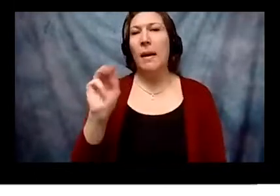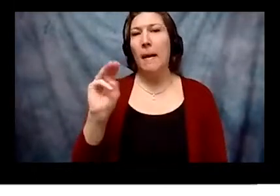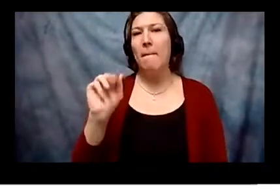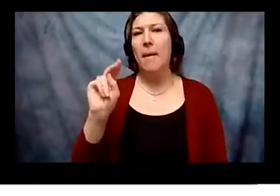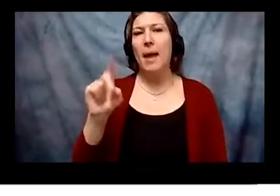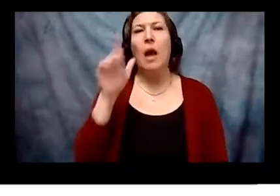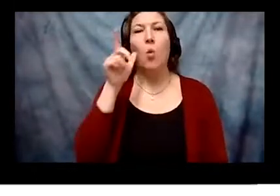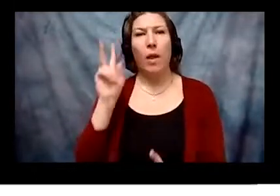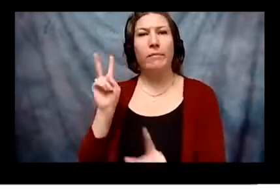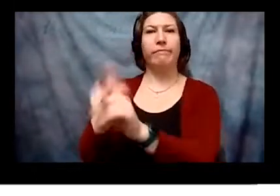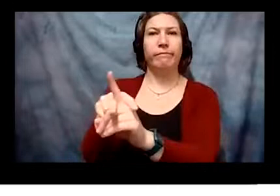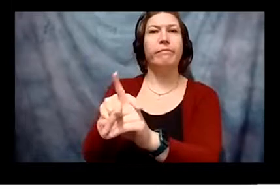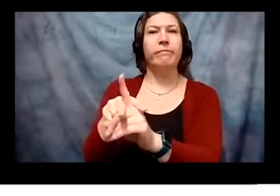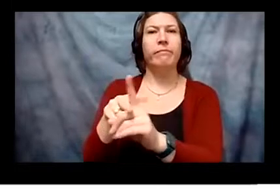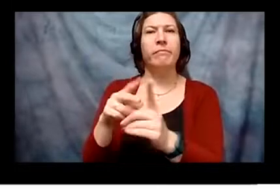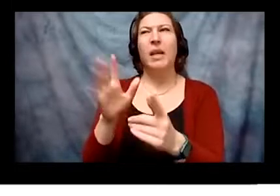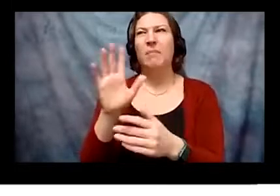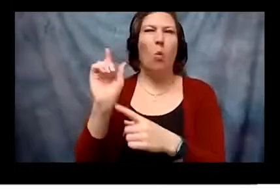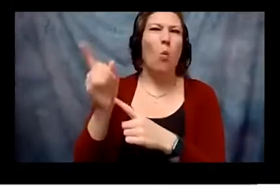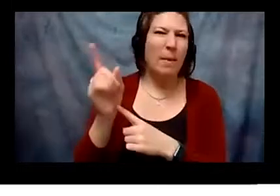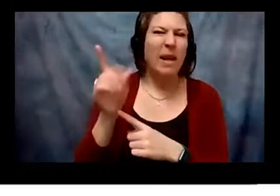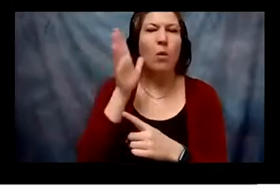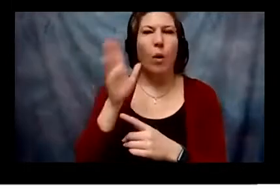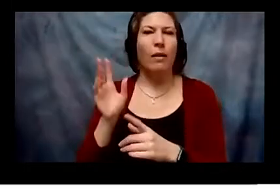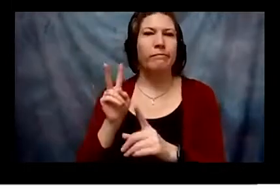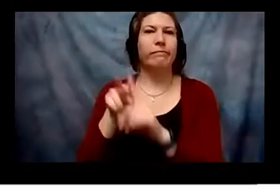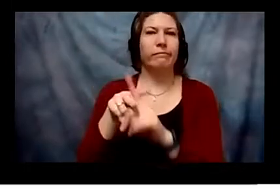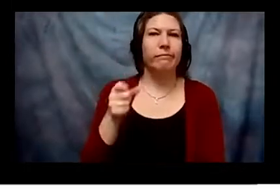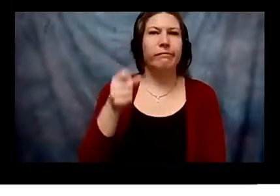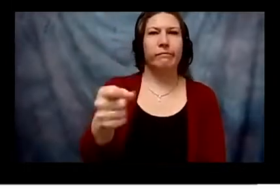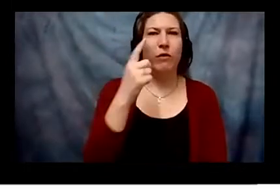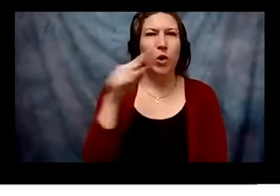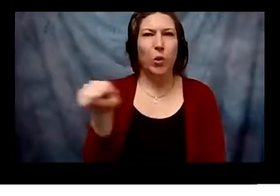to breakout rooms After about one minute. Breakout is for 11 minutes,